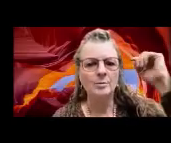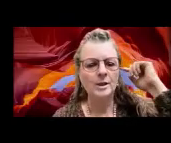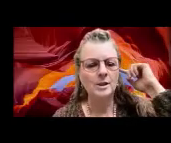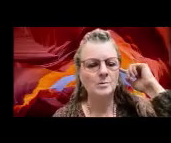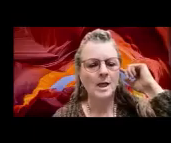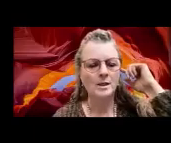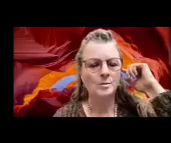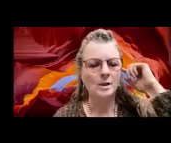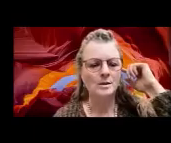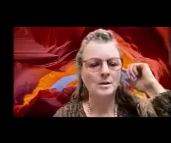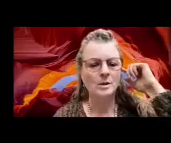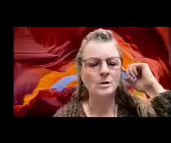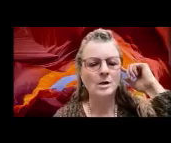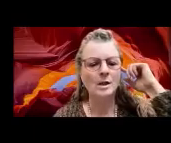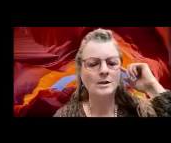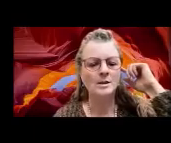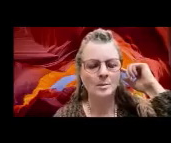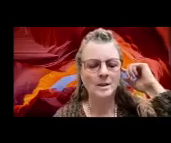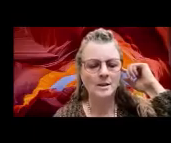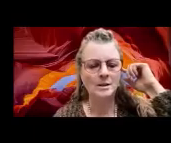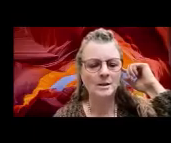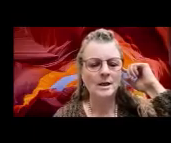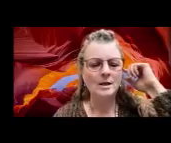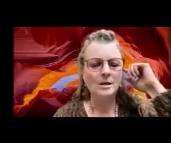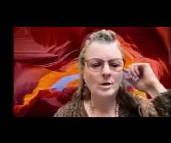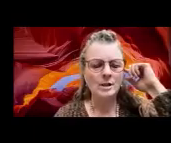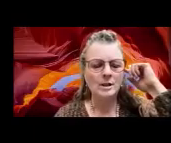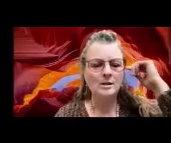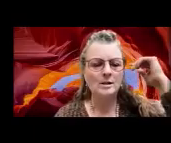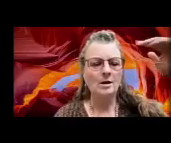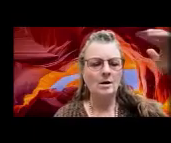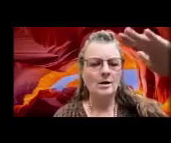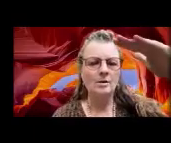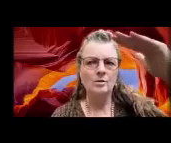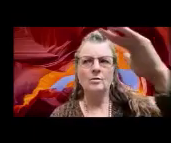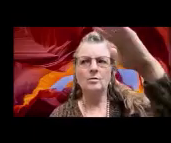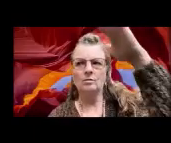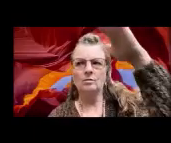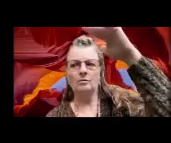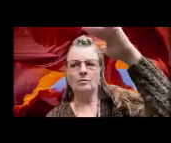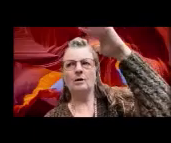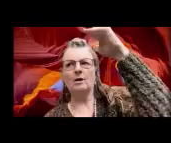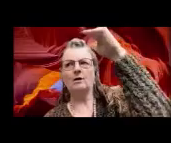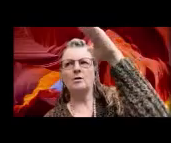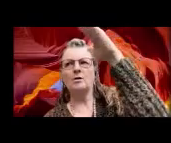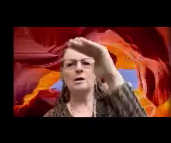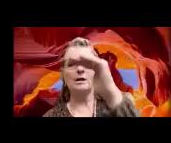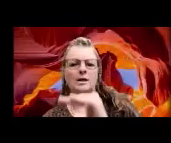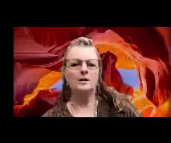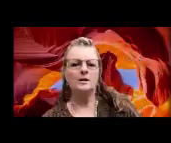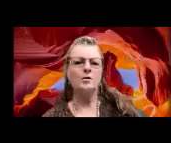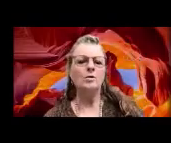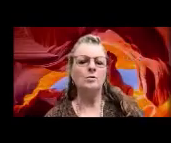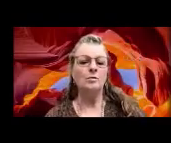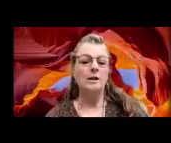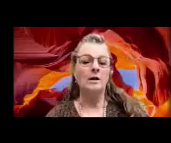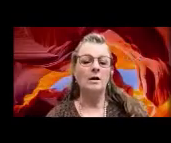impression management. So we do it all to some extent. Question is, are you? Are you not recognizing who you really are,